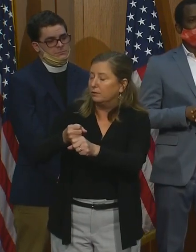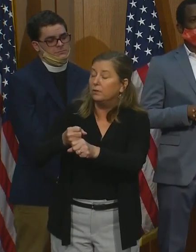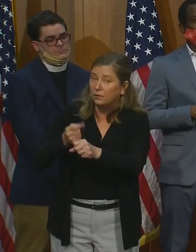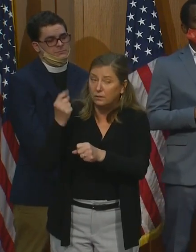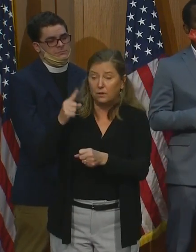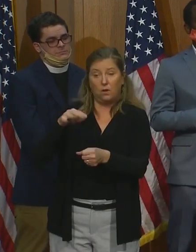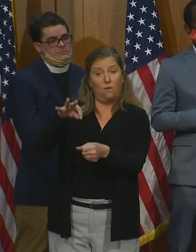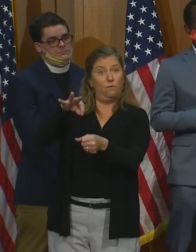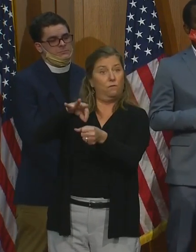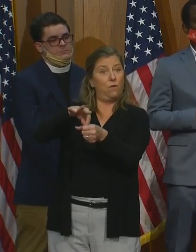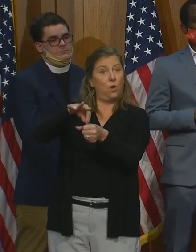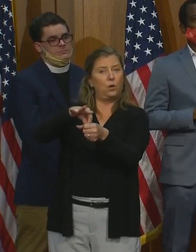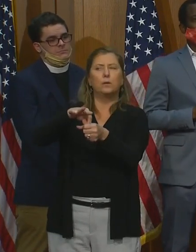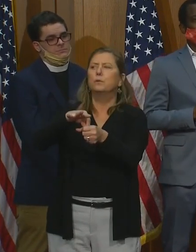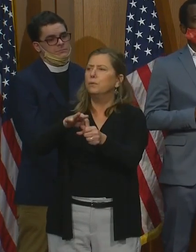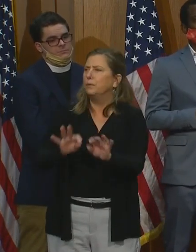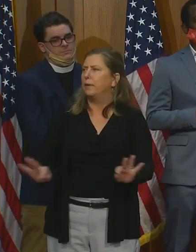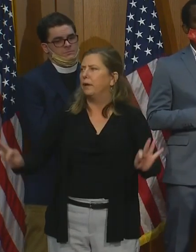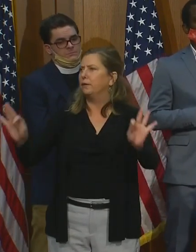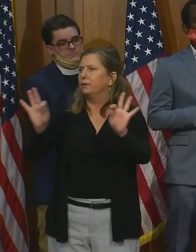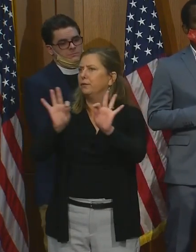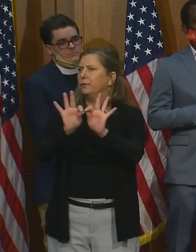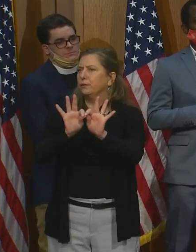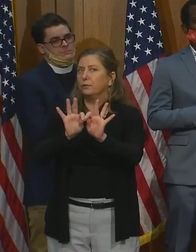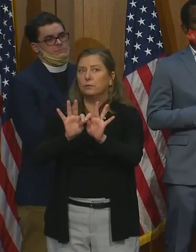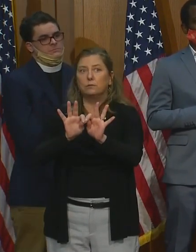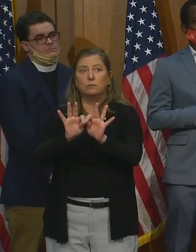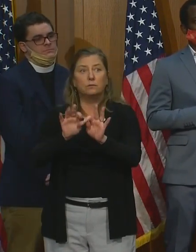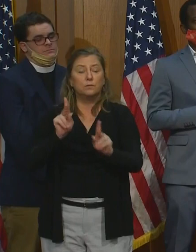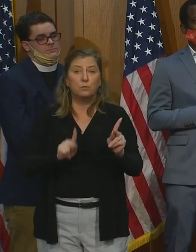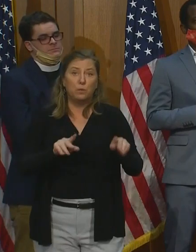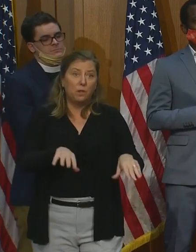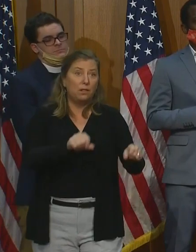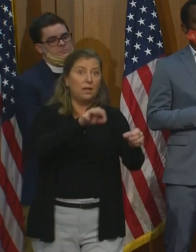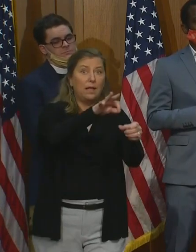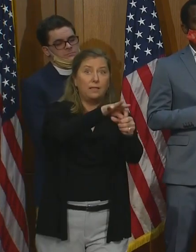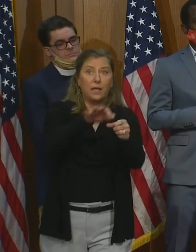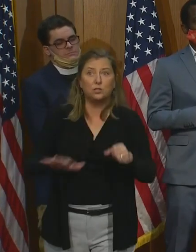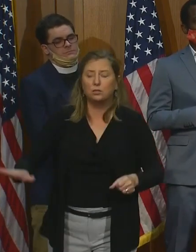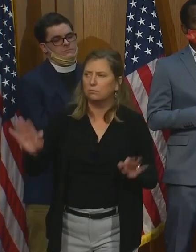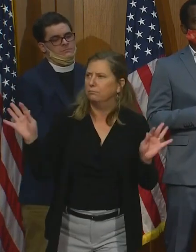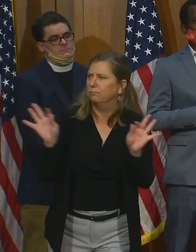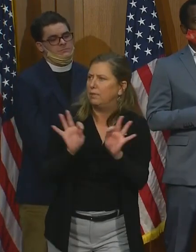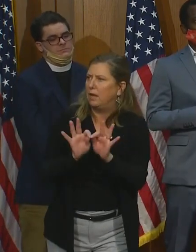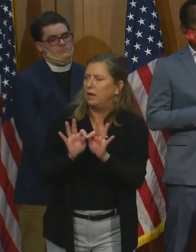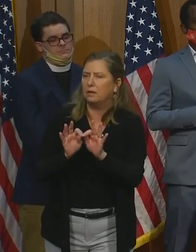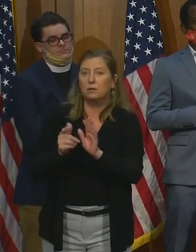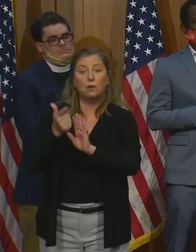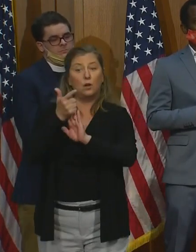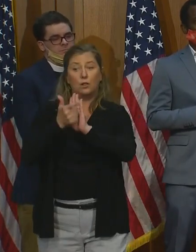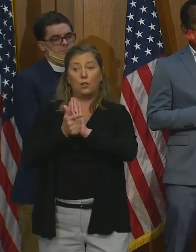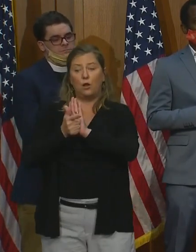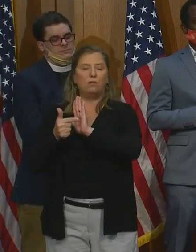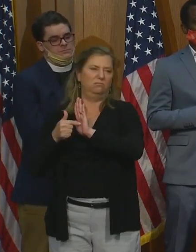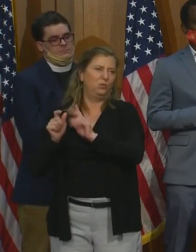MORE THAN A CENTURY. BUT VOTING